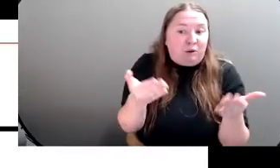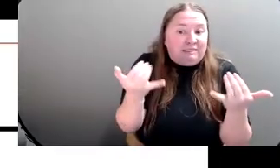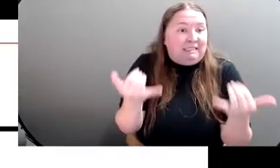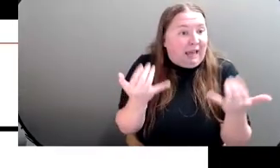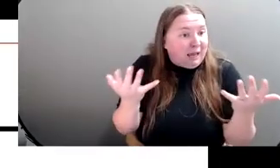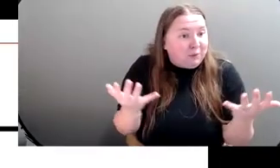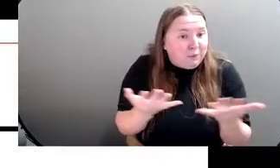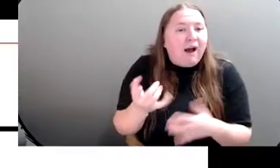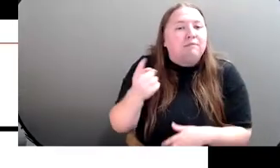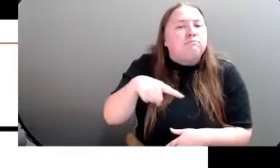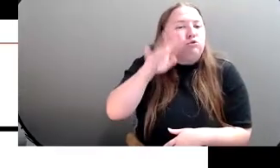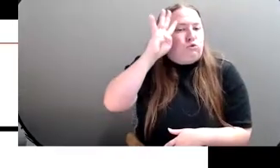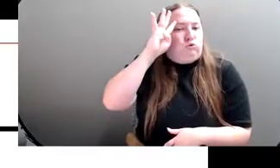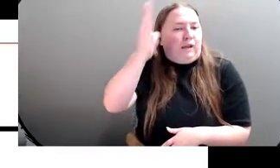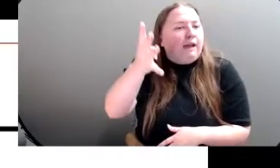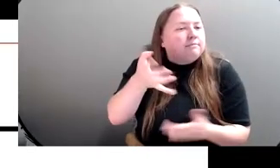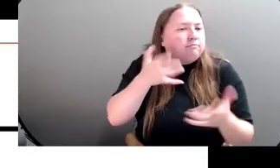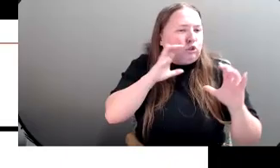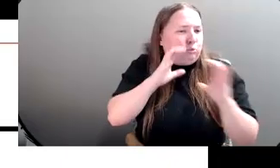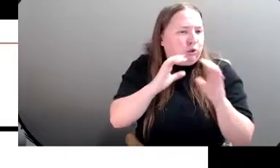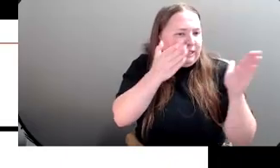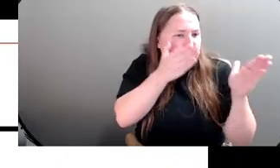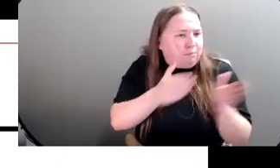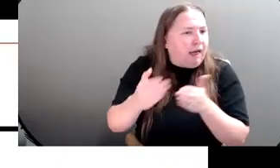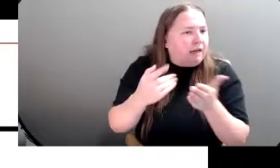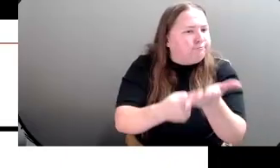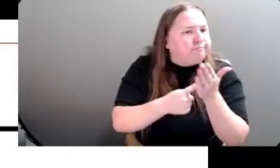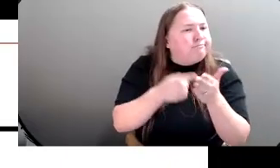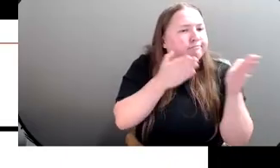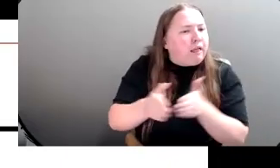you creating a communication plan for your students. So this is something that,